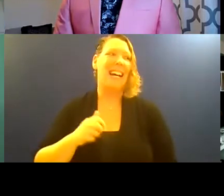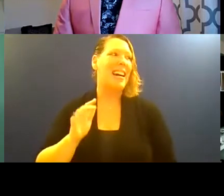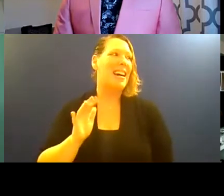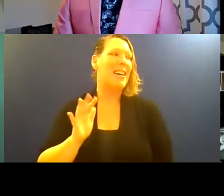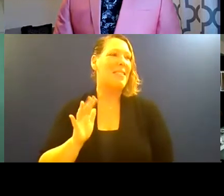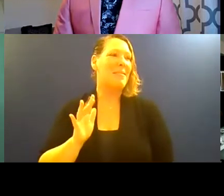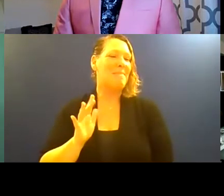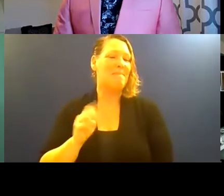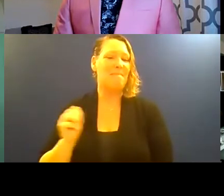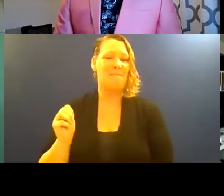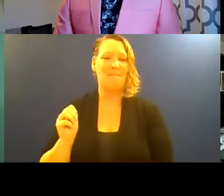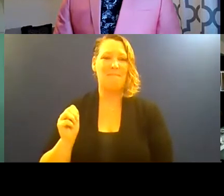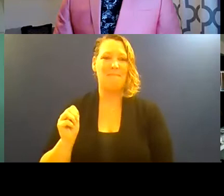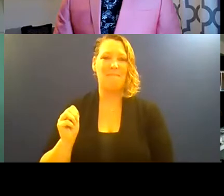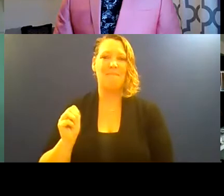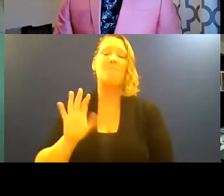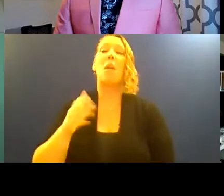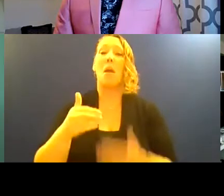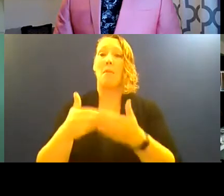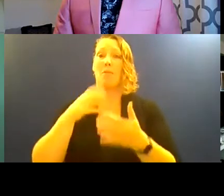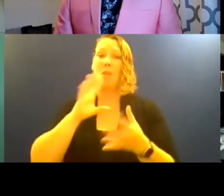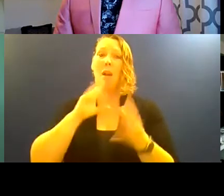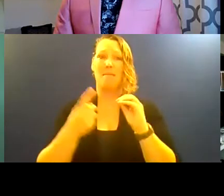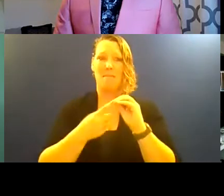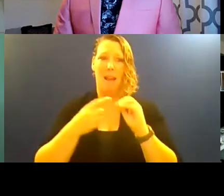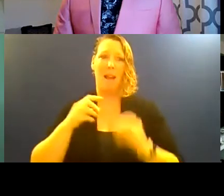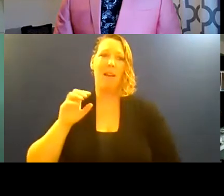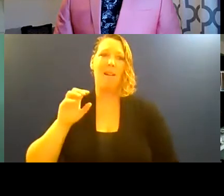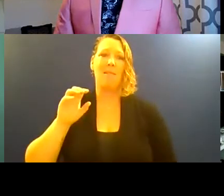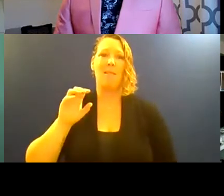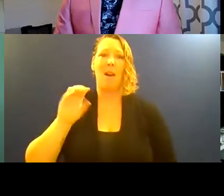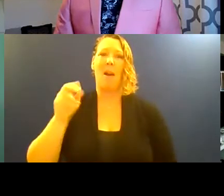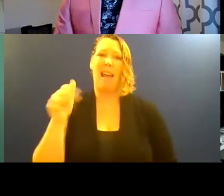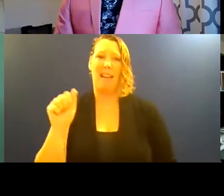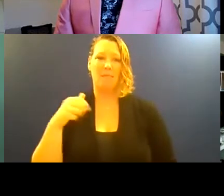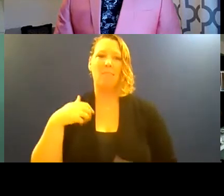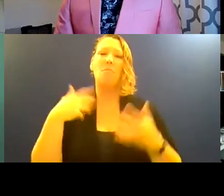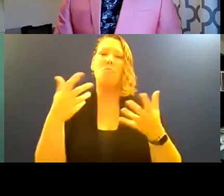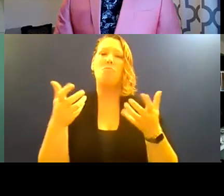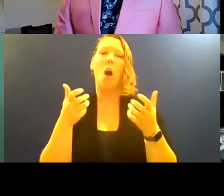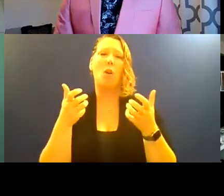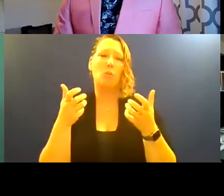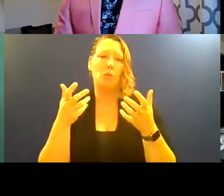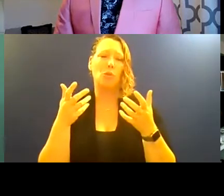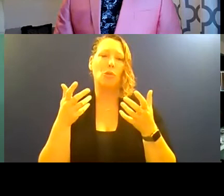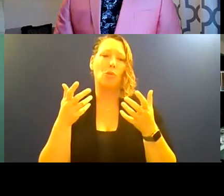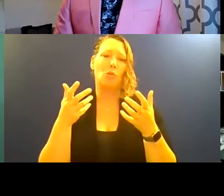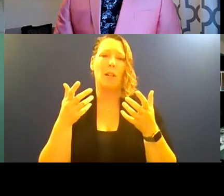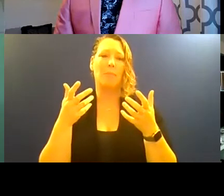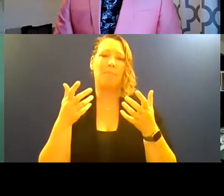um, so before we talk about who OHEA is, I do want to.